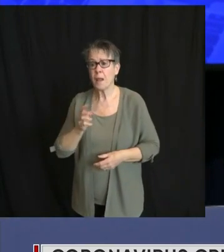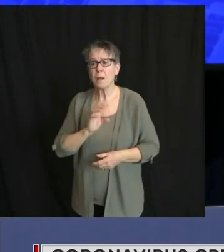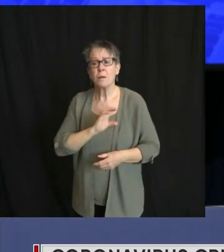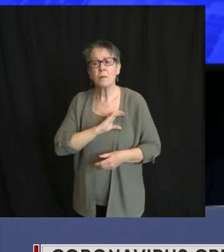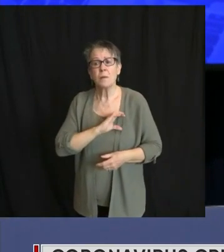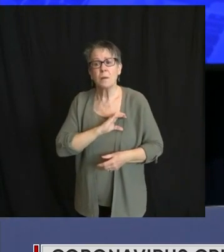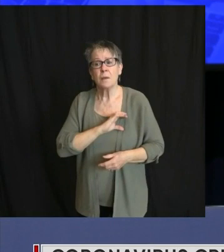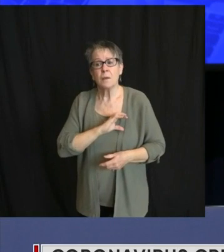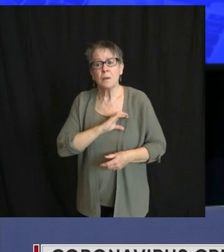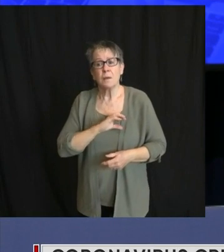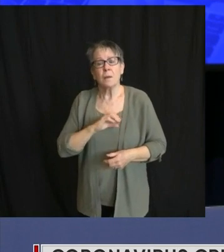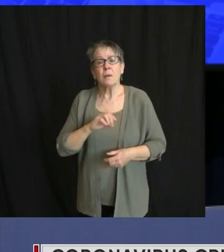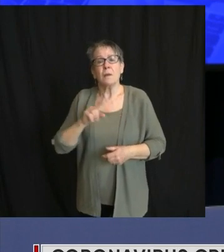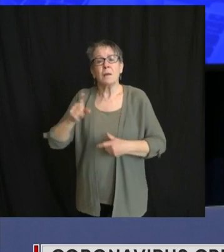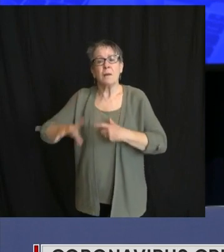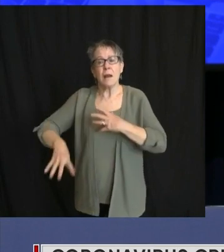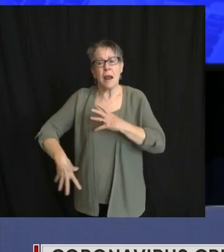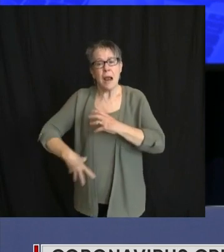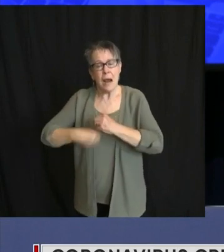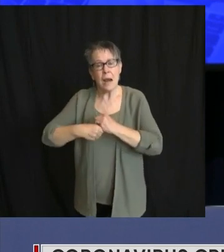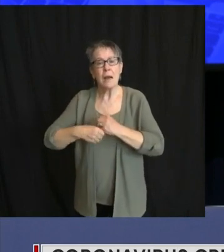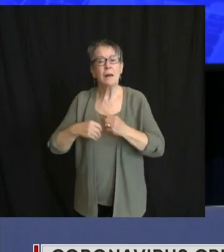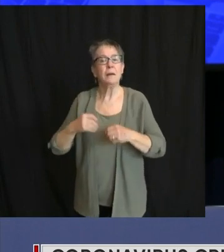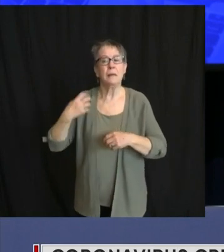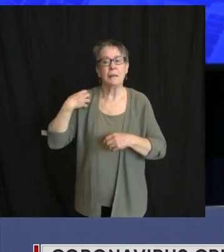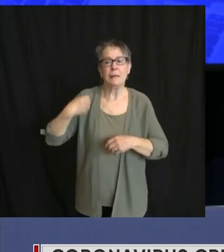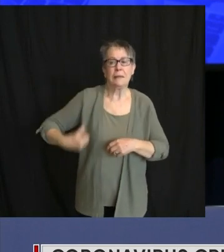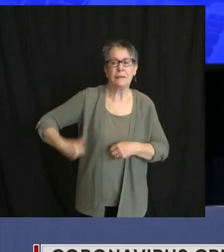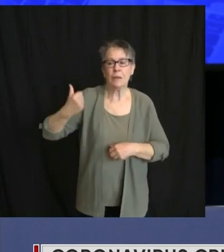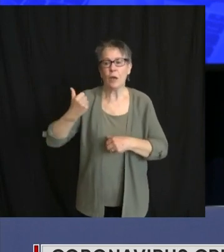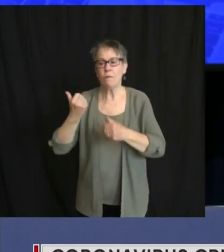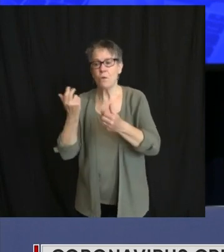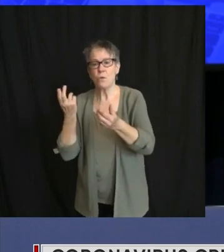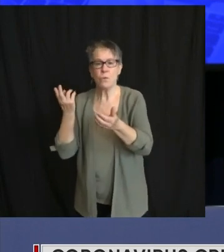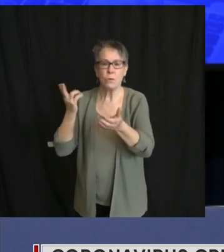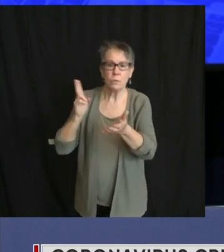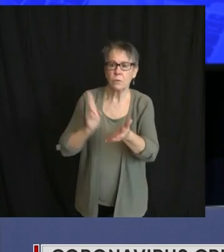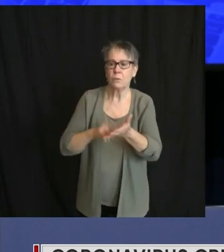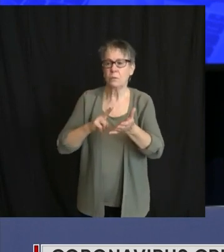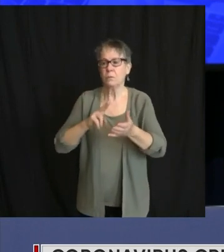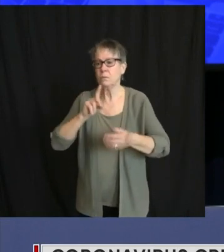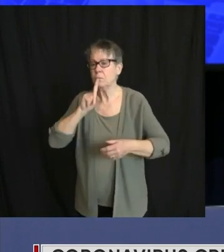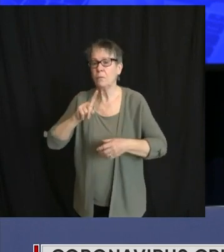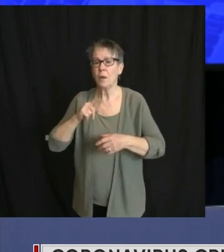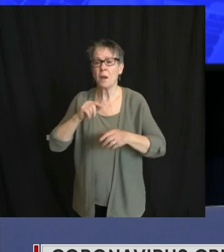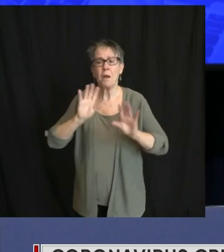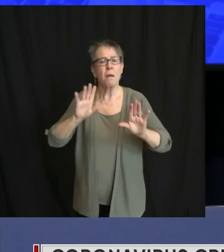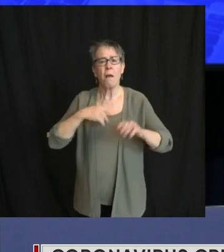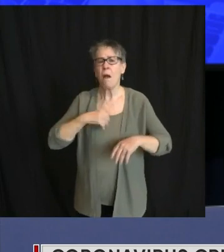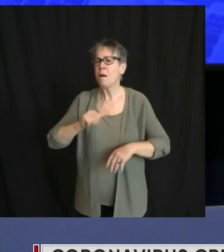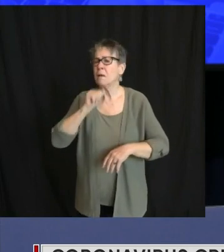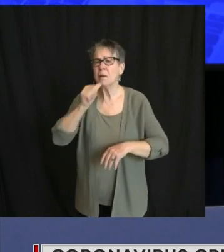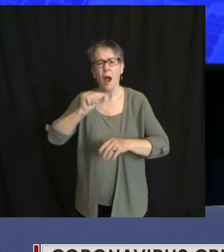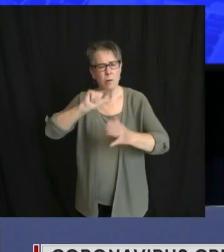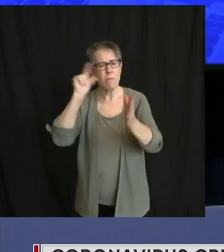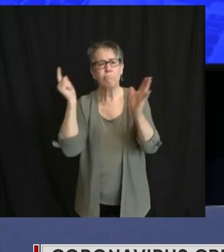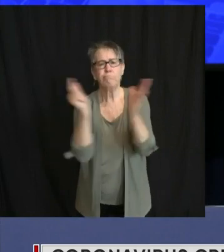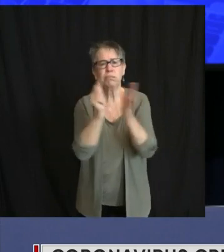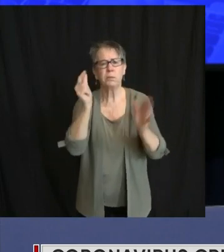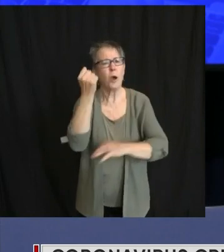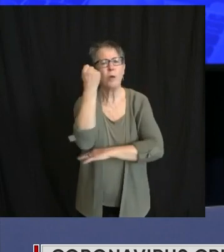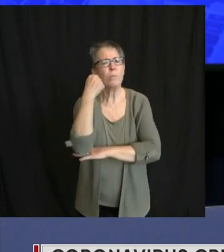THEIR RIGHT TO PROTEST BUT THEY